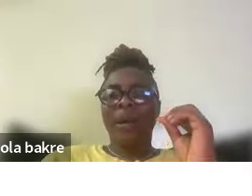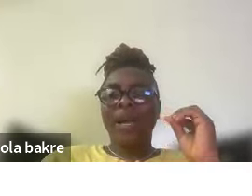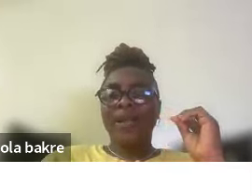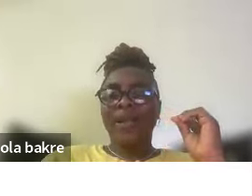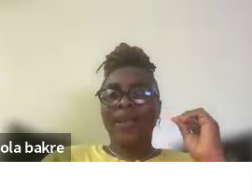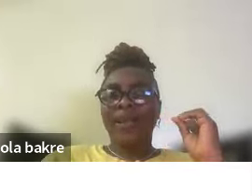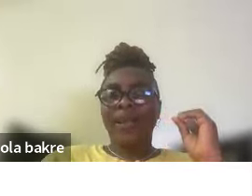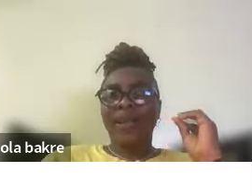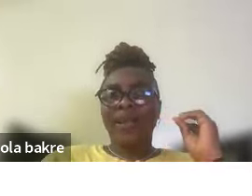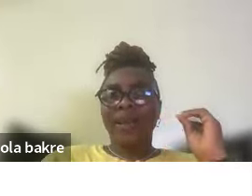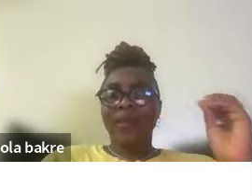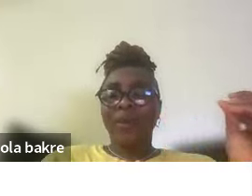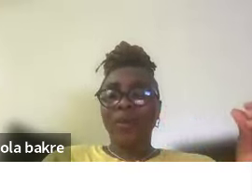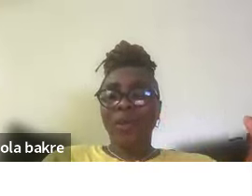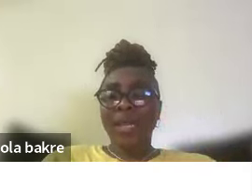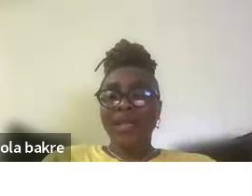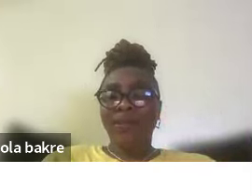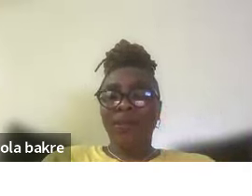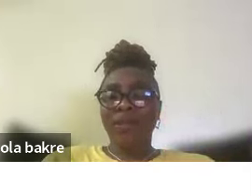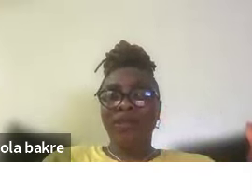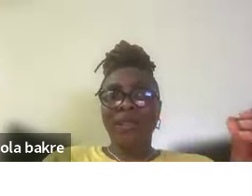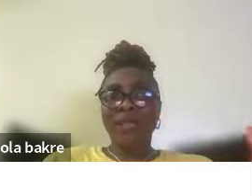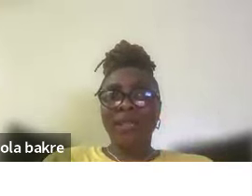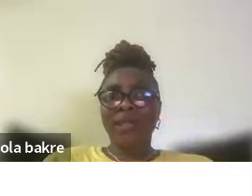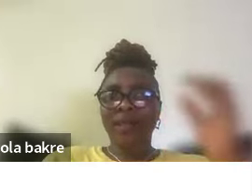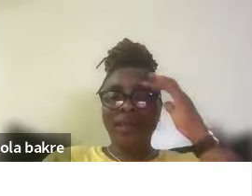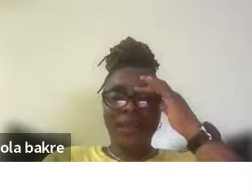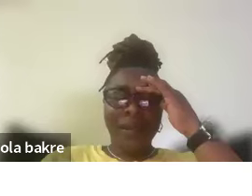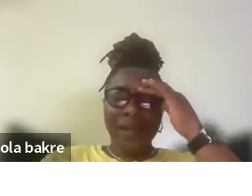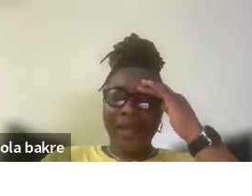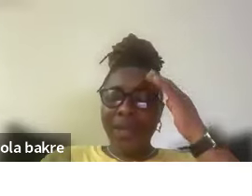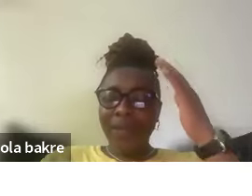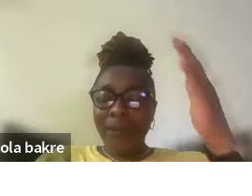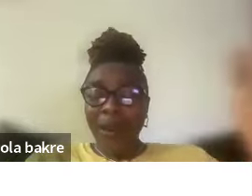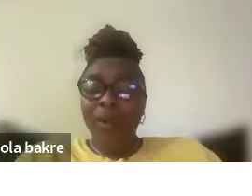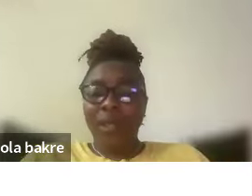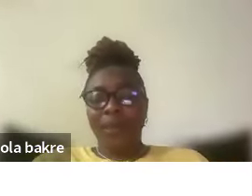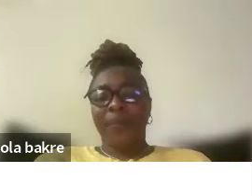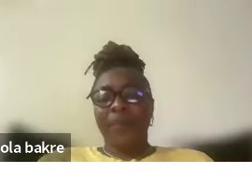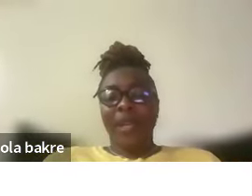sola bakre: by the consultants involved the facility, the faculty.